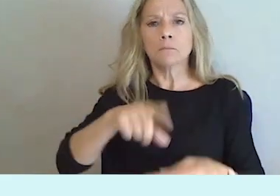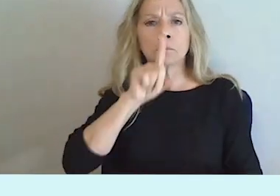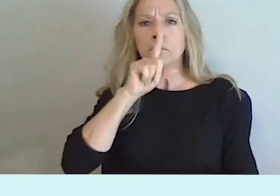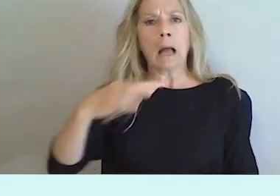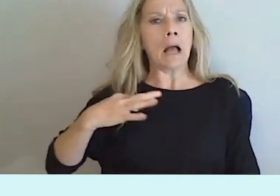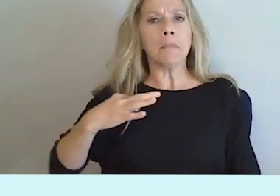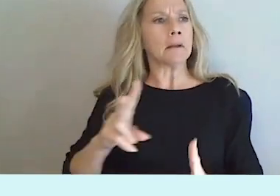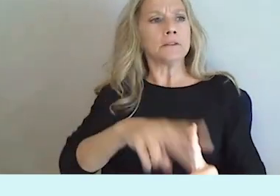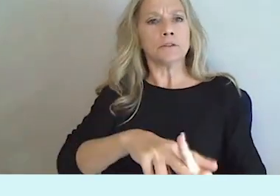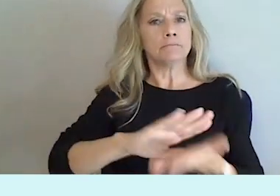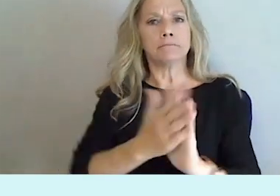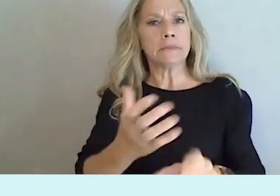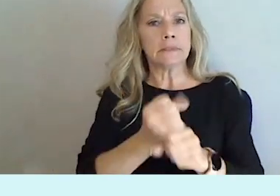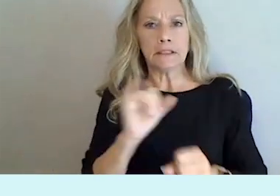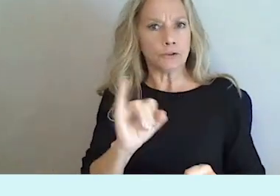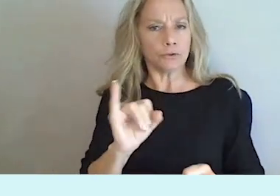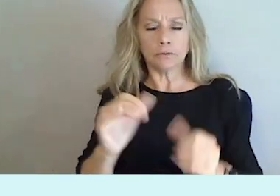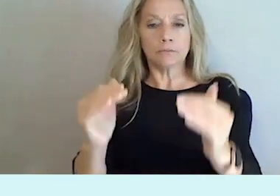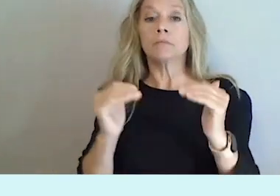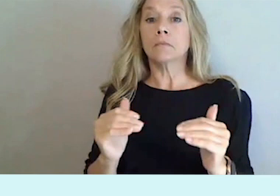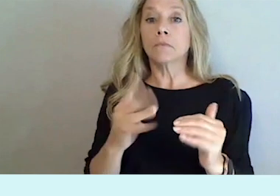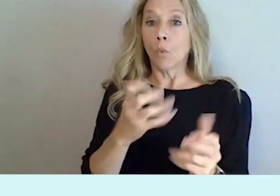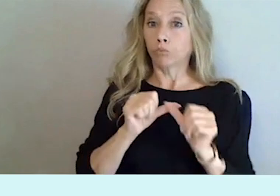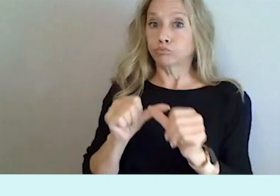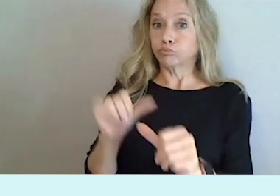To continue receiving coverage while TennCare reviews your information,